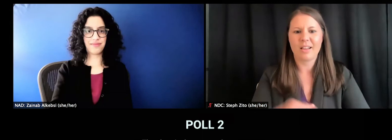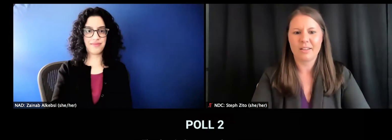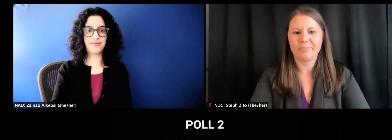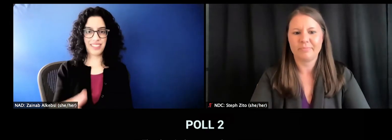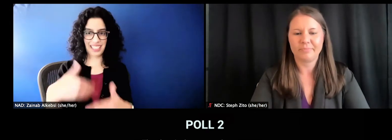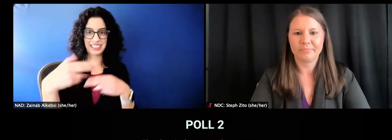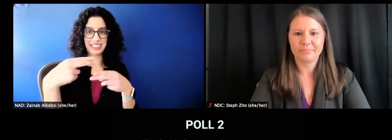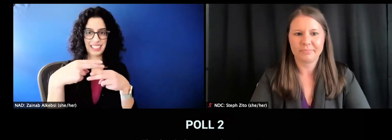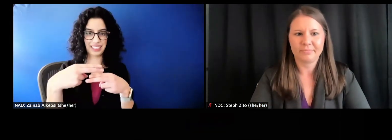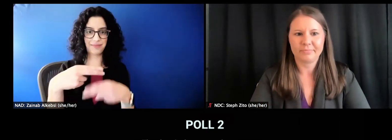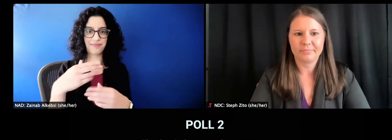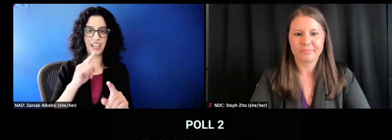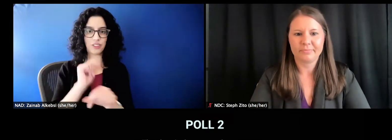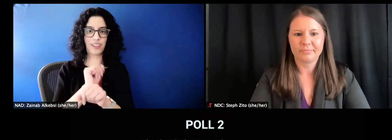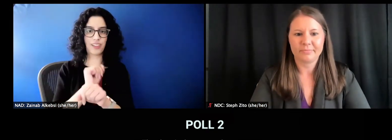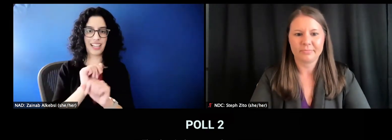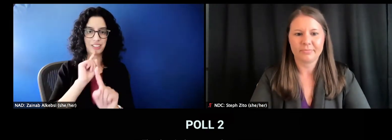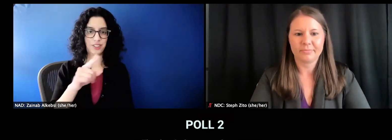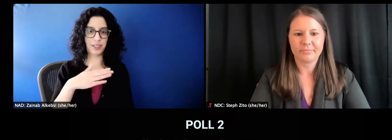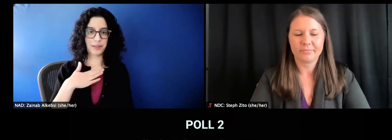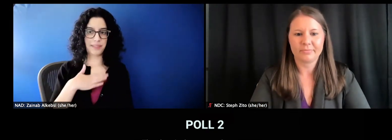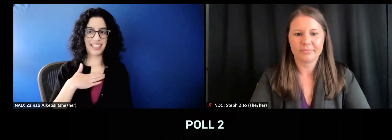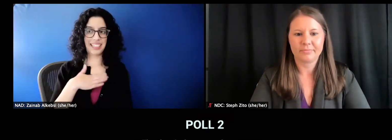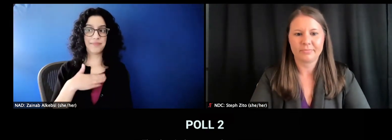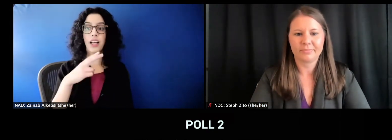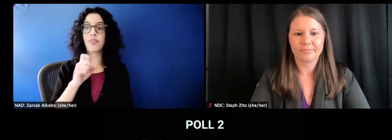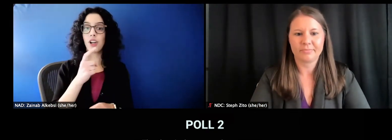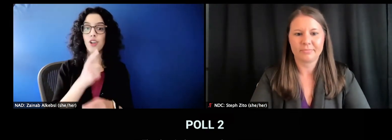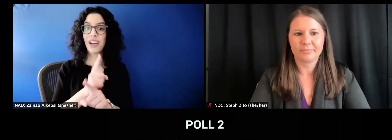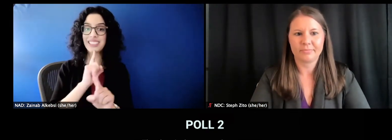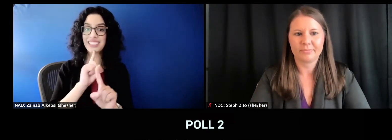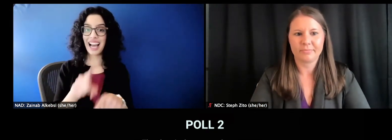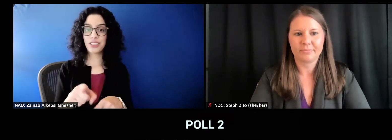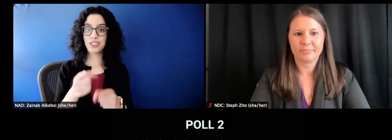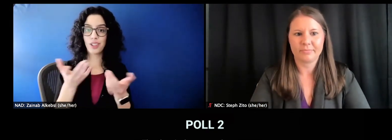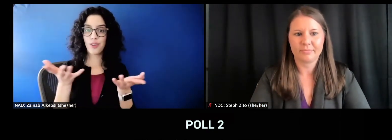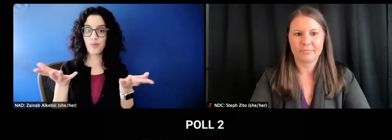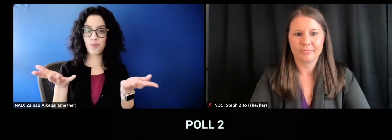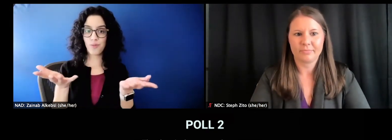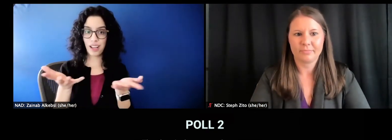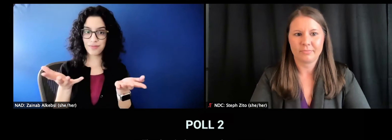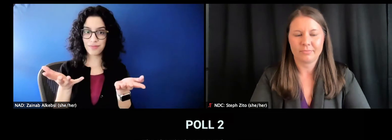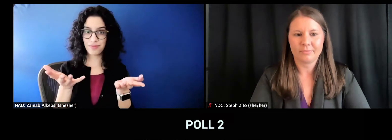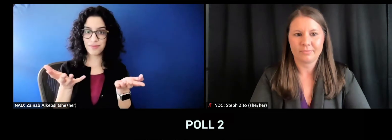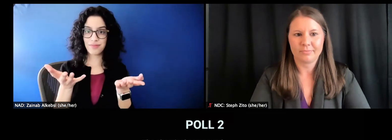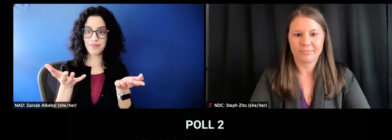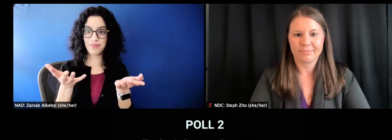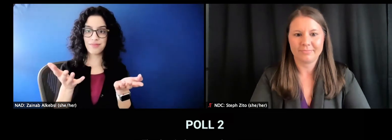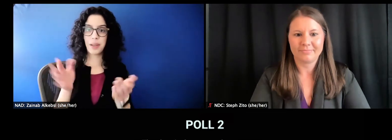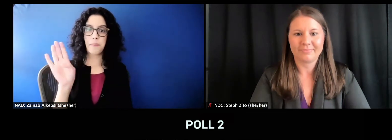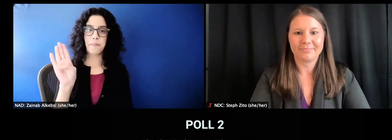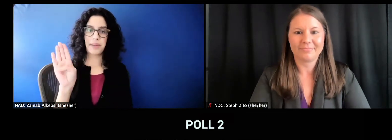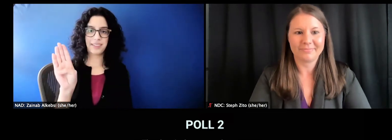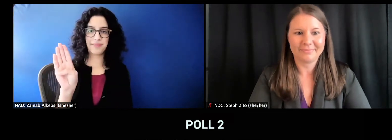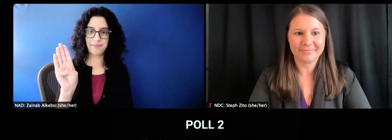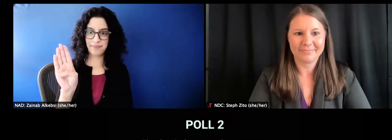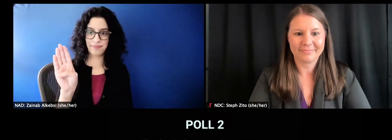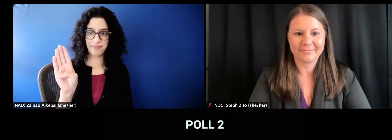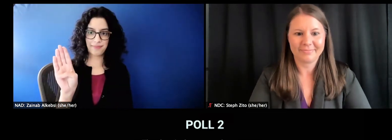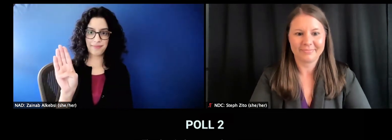The correct answer is -- next slide, please, B. APAP.